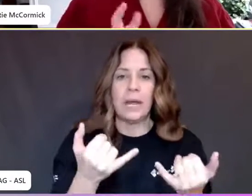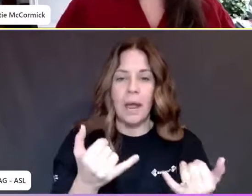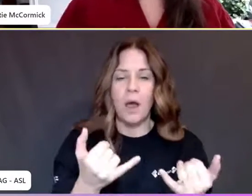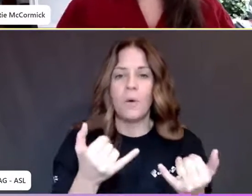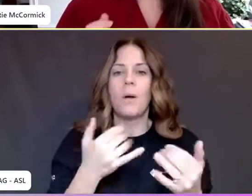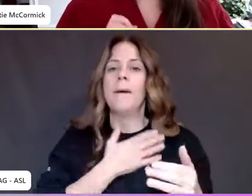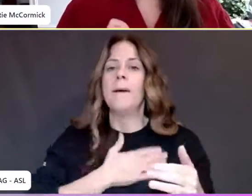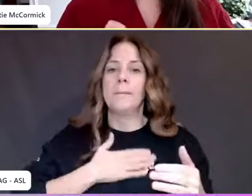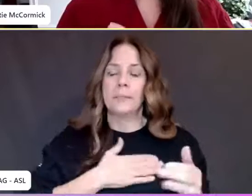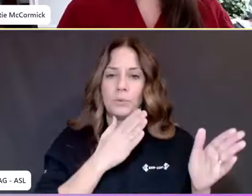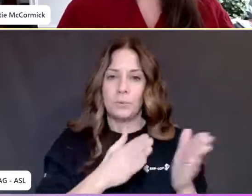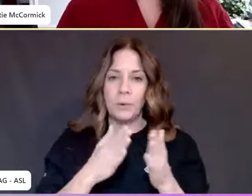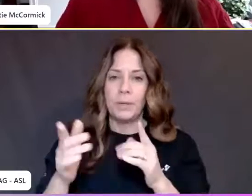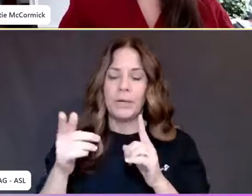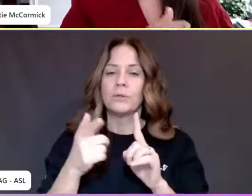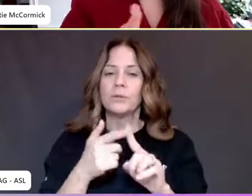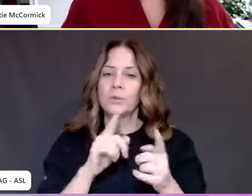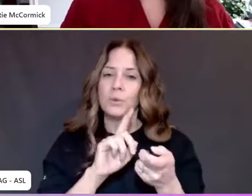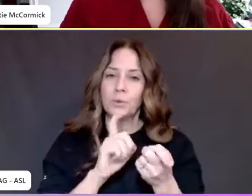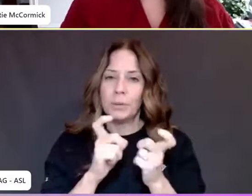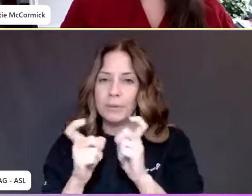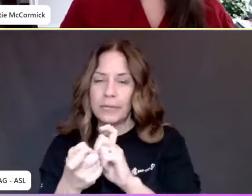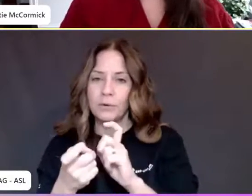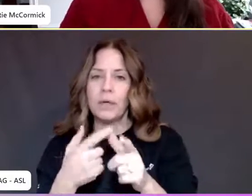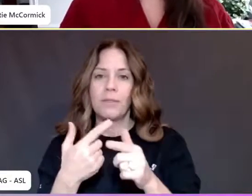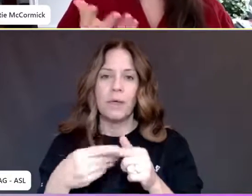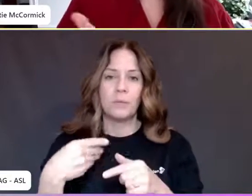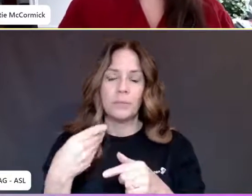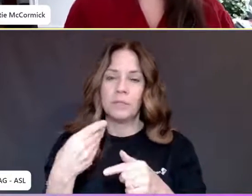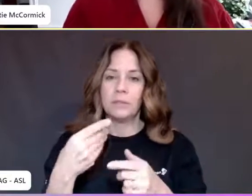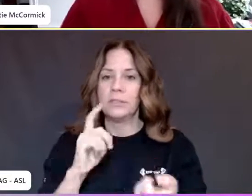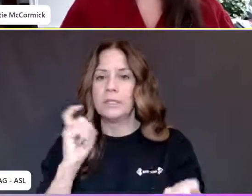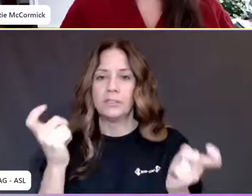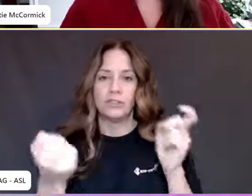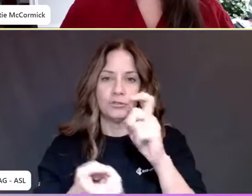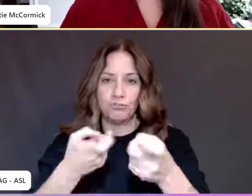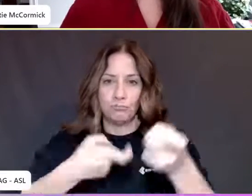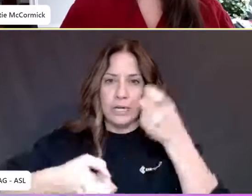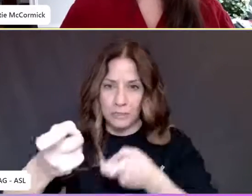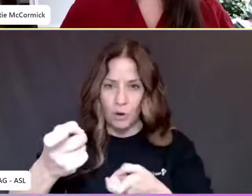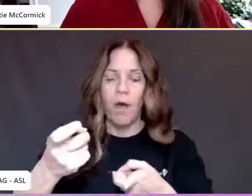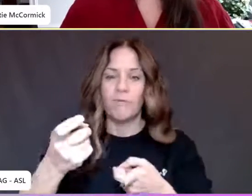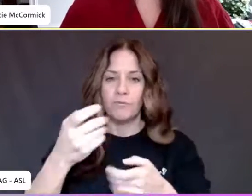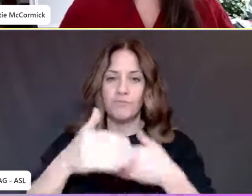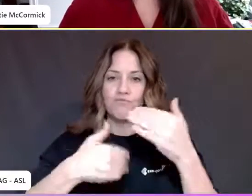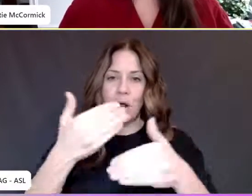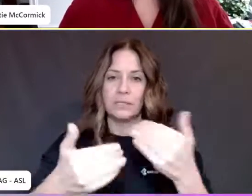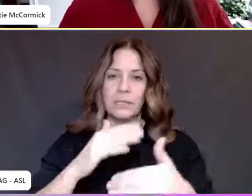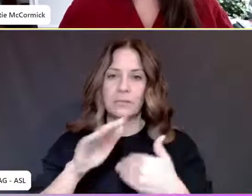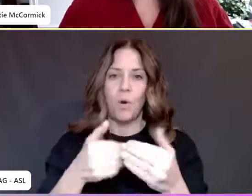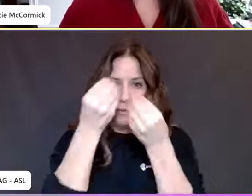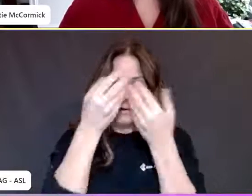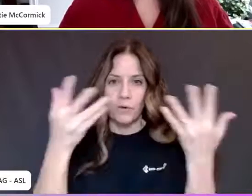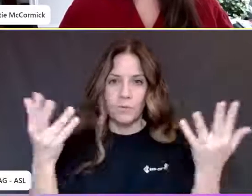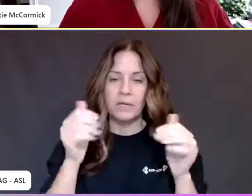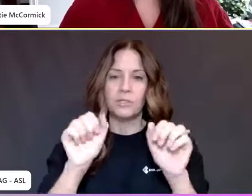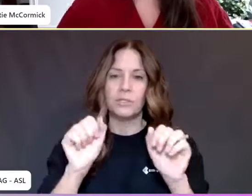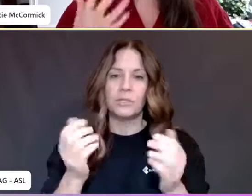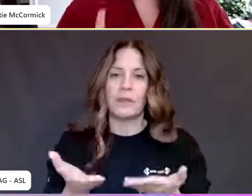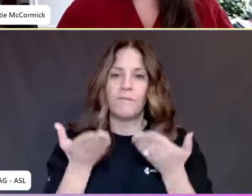sections and work with the product in that team, say the project is undergoing and that team, be prepared to